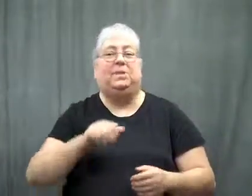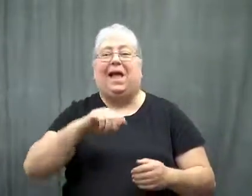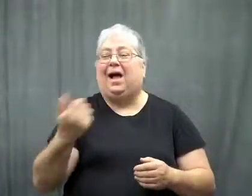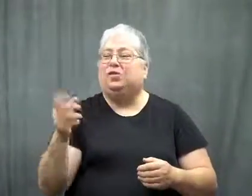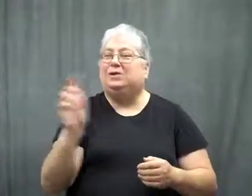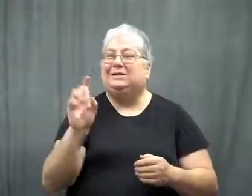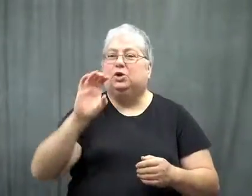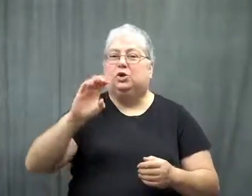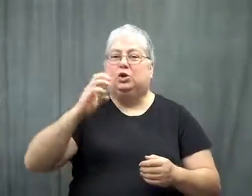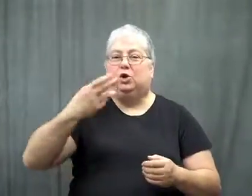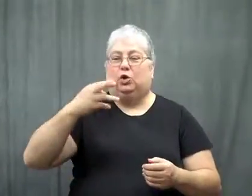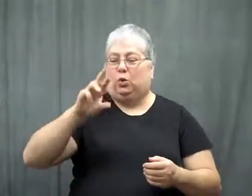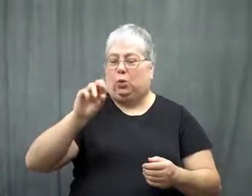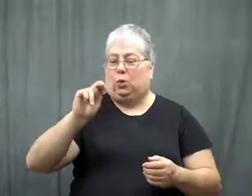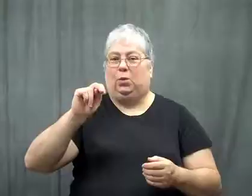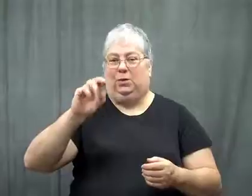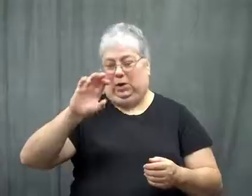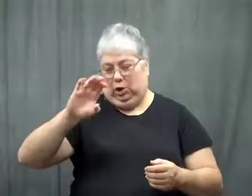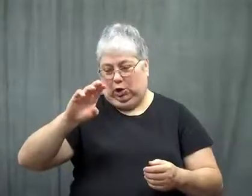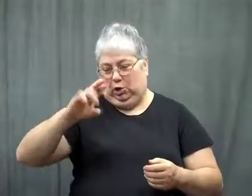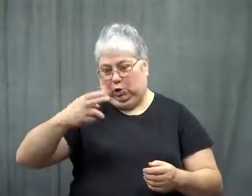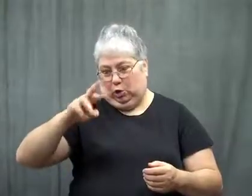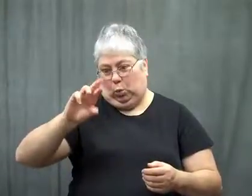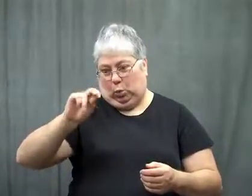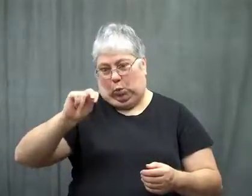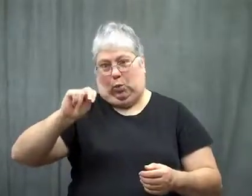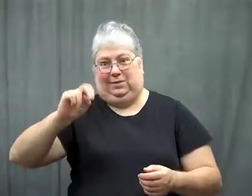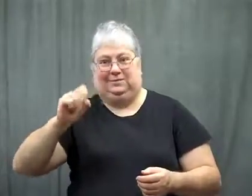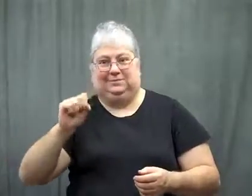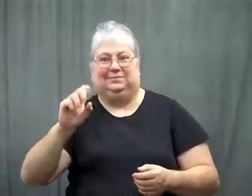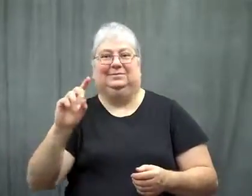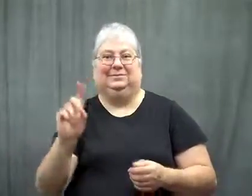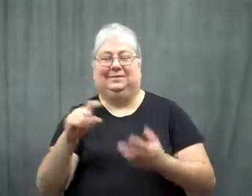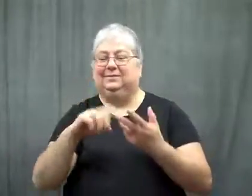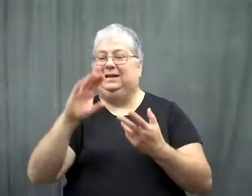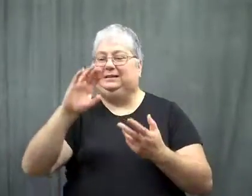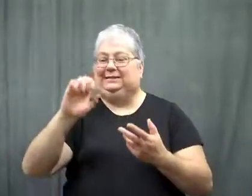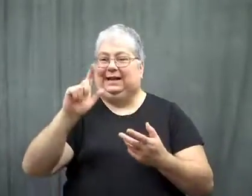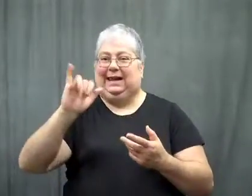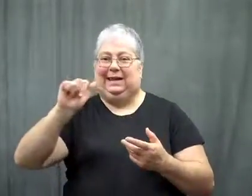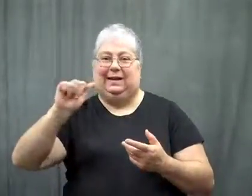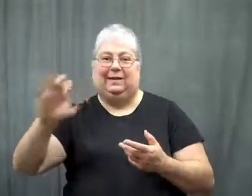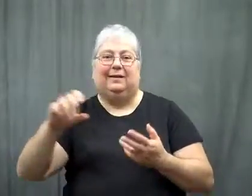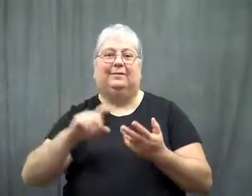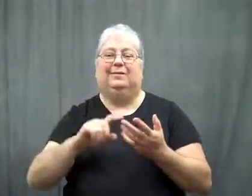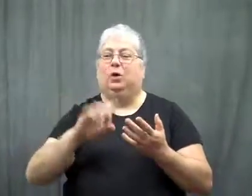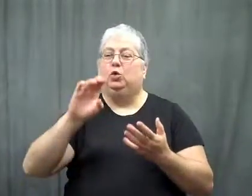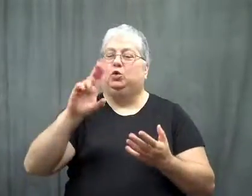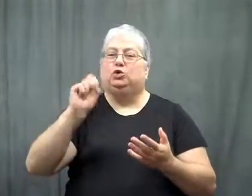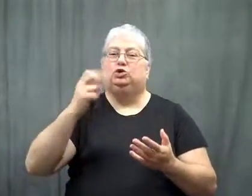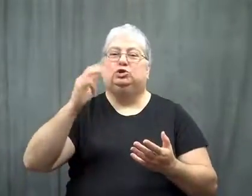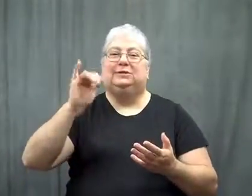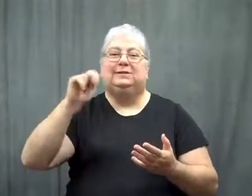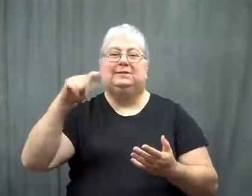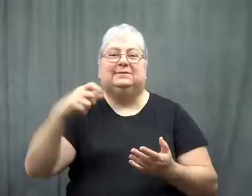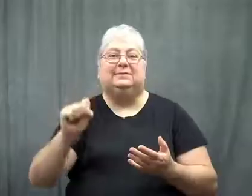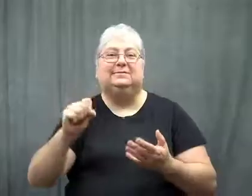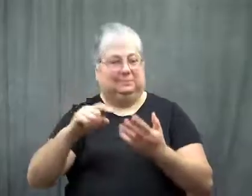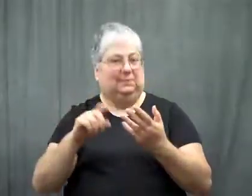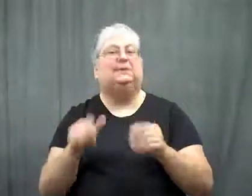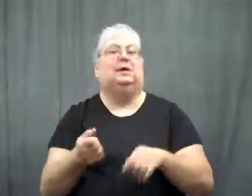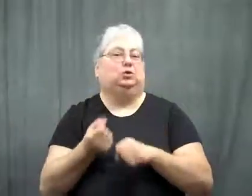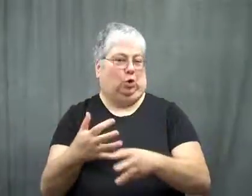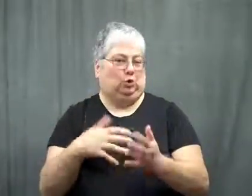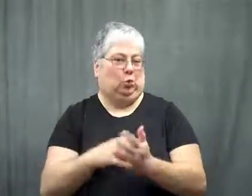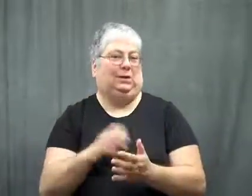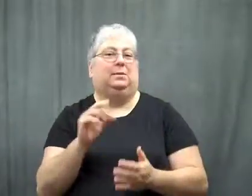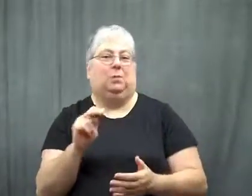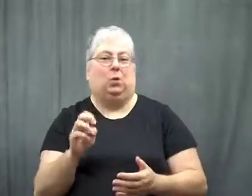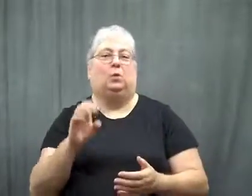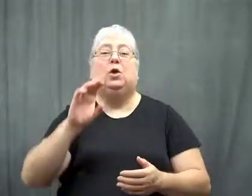Other risks are Crohn's, celiac and Cushing's disease.